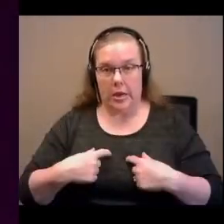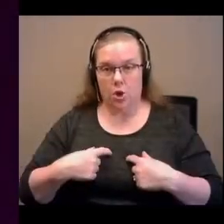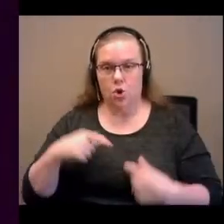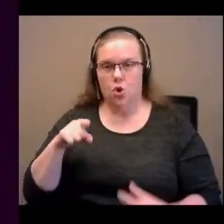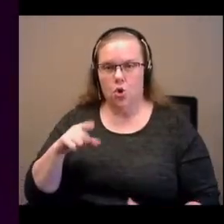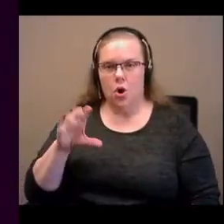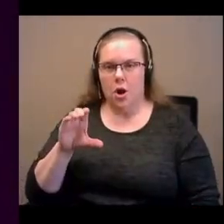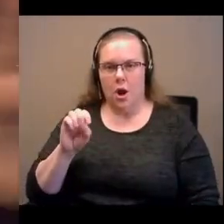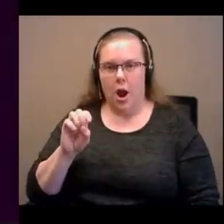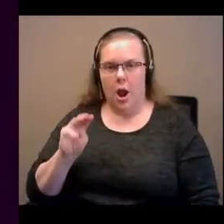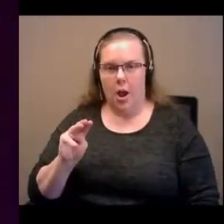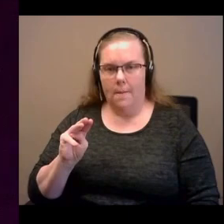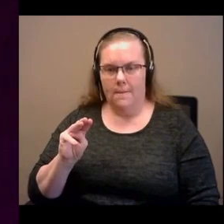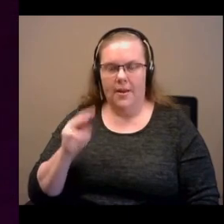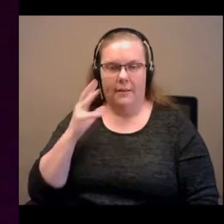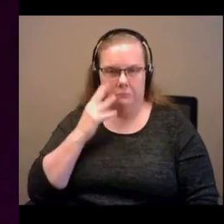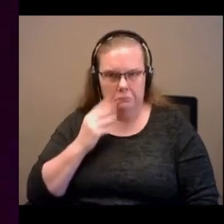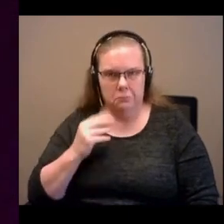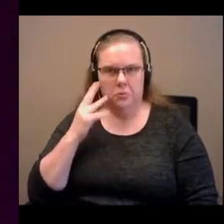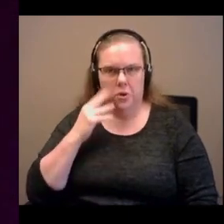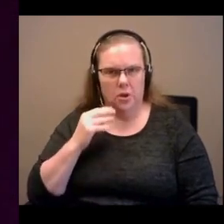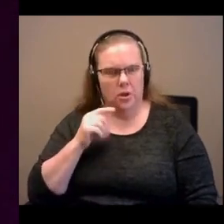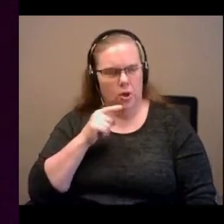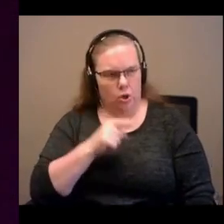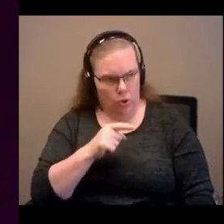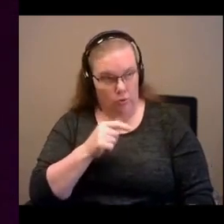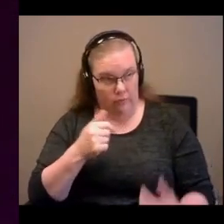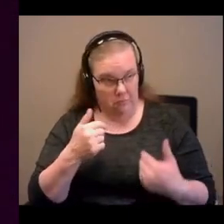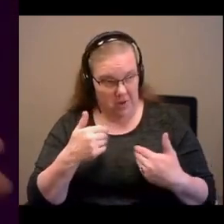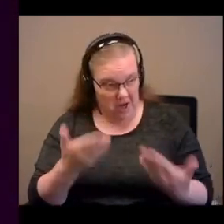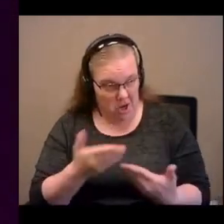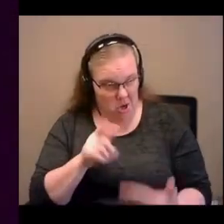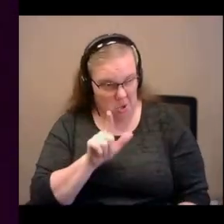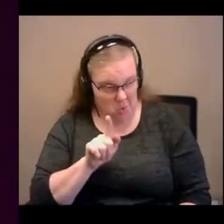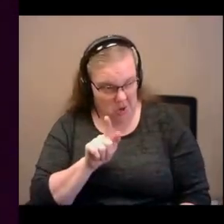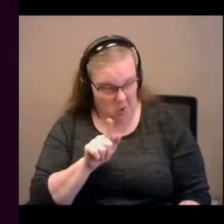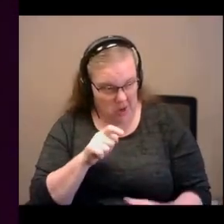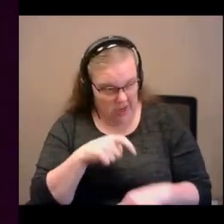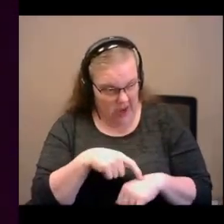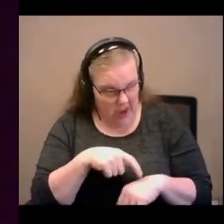you’ve been here for 21 times. If I’m not mistaken. Twenty-one. Back there in the corner,